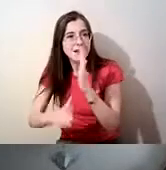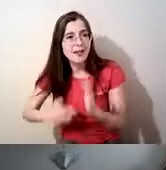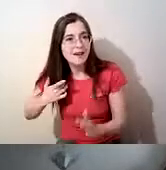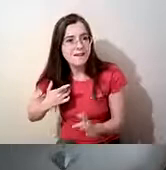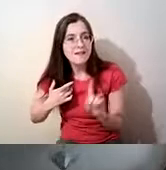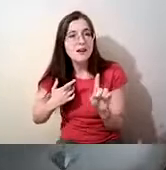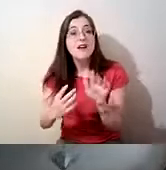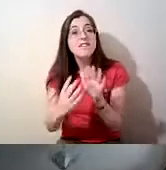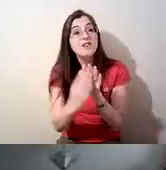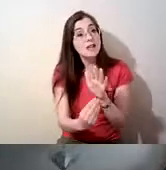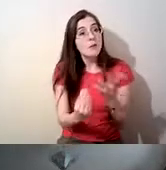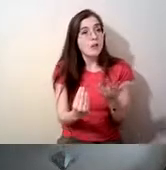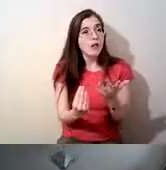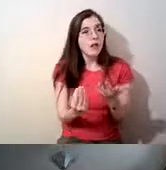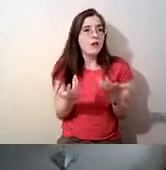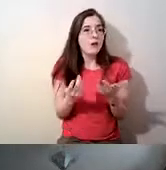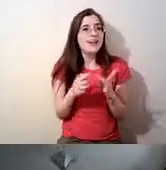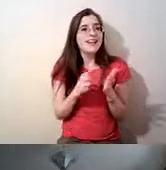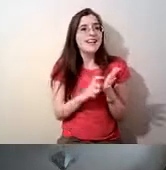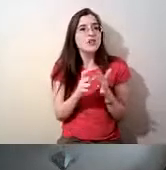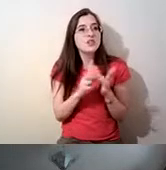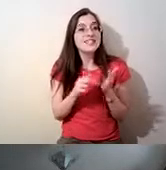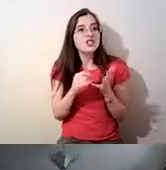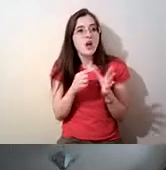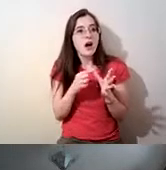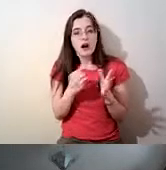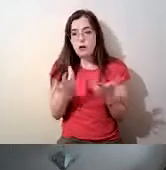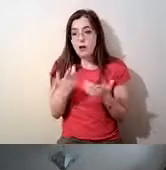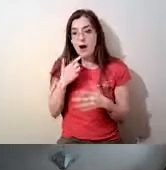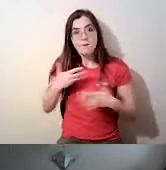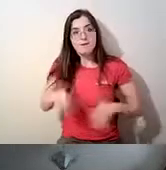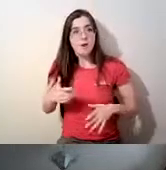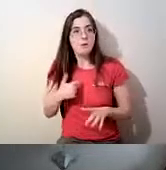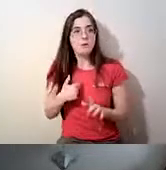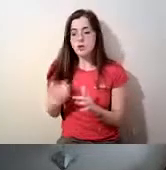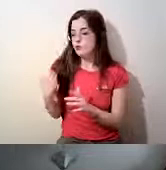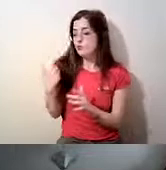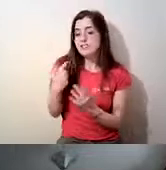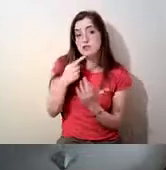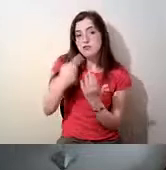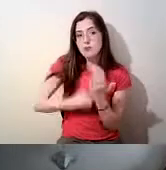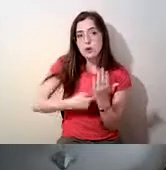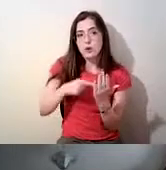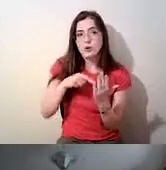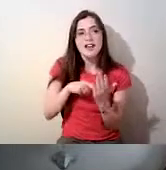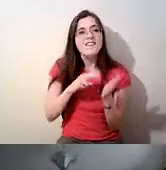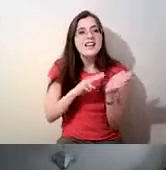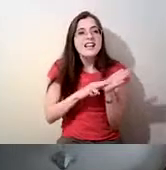indonesia where i'm from there was a recent report that the there's nickel mining in indonesia that